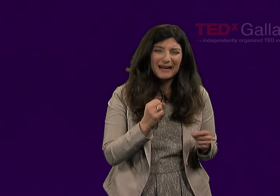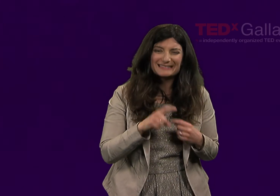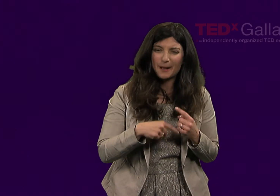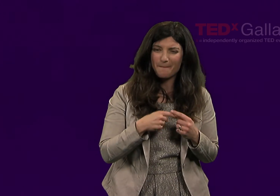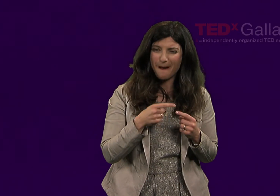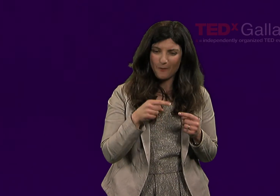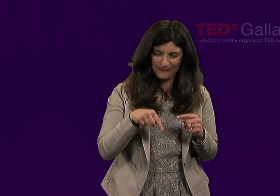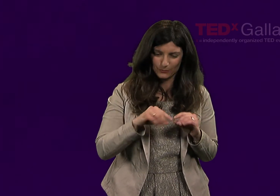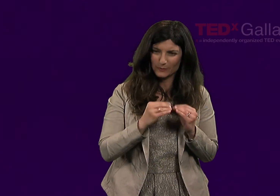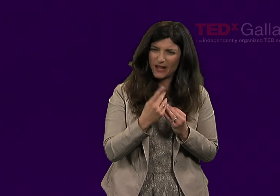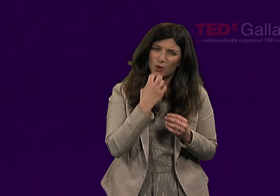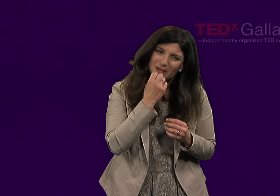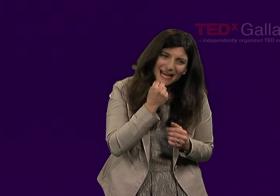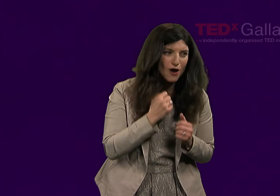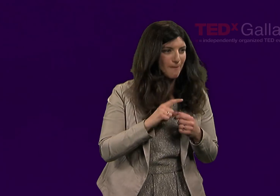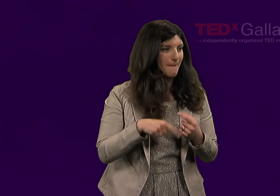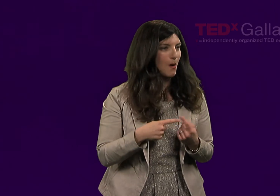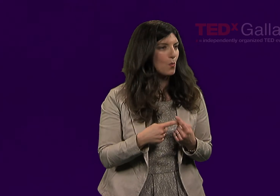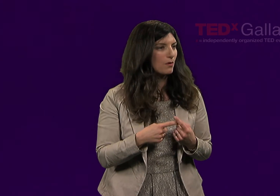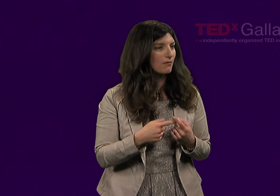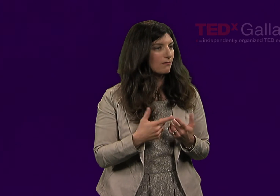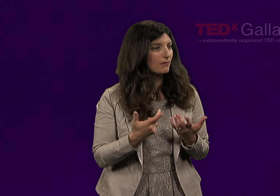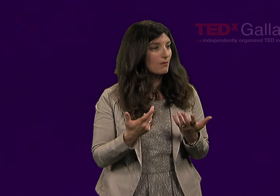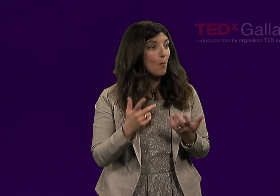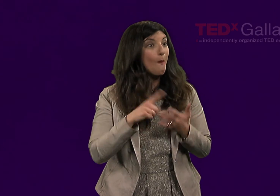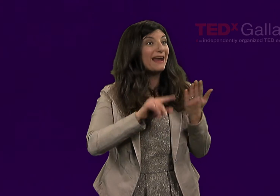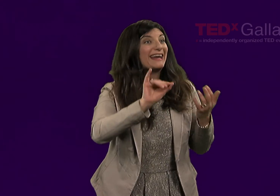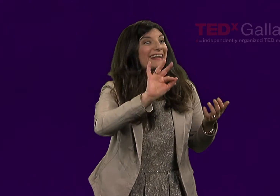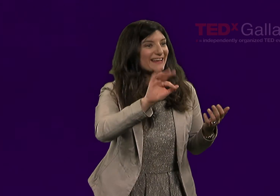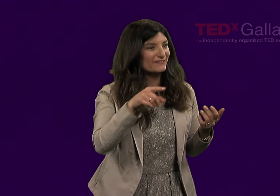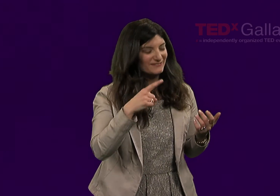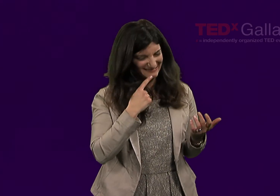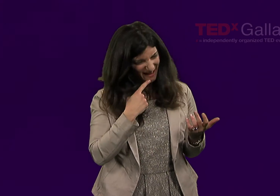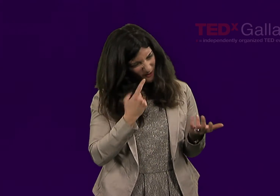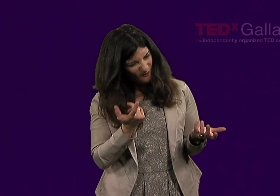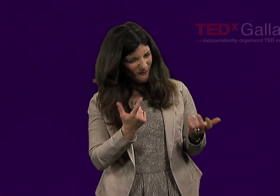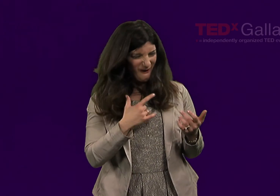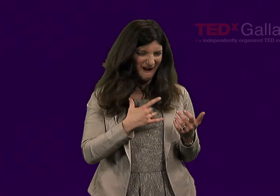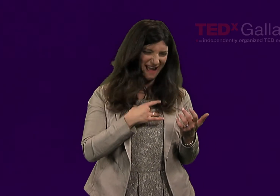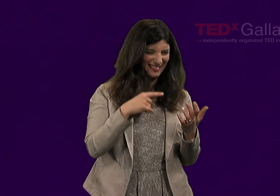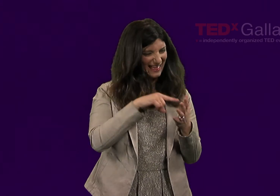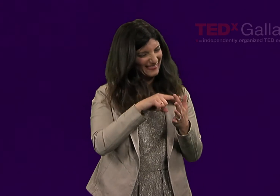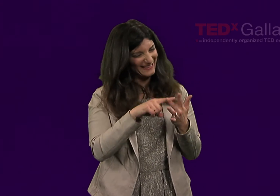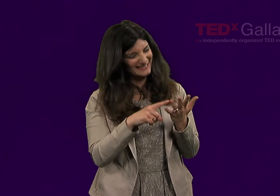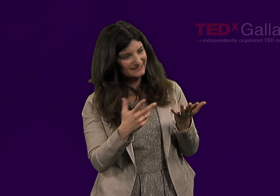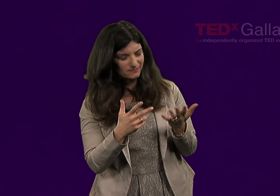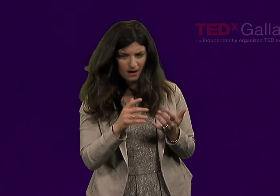What do they care about this organization? And if they stated there are certain things they appreciate,